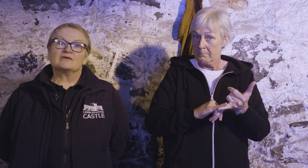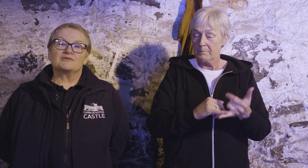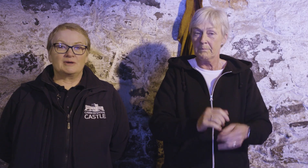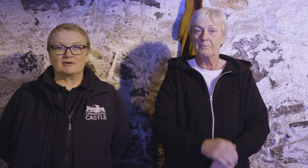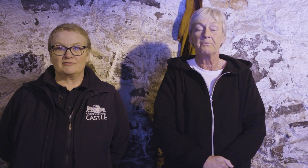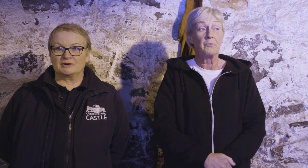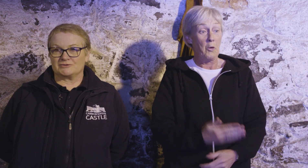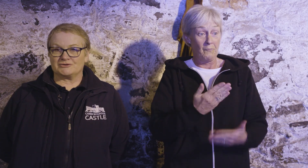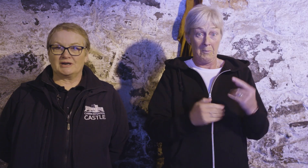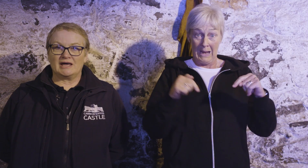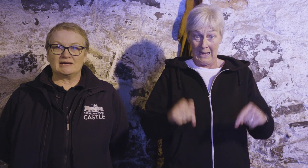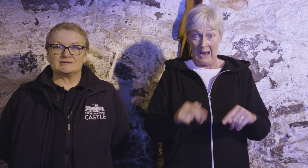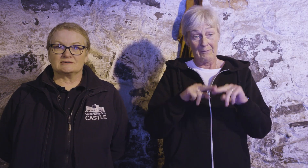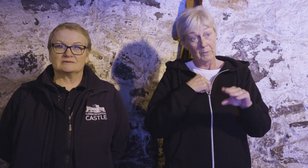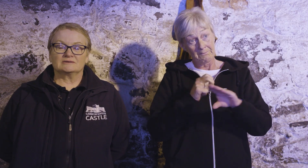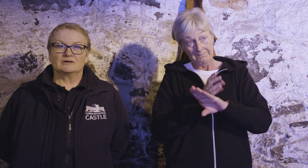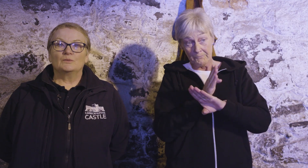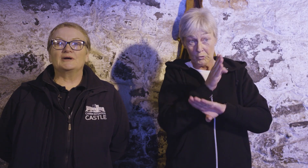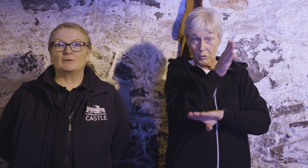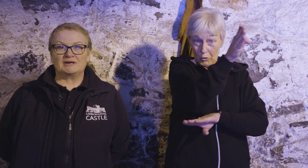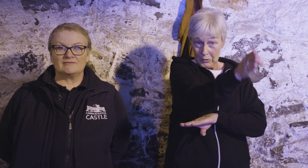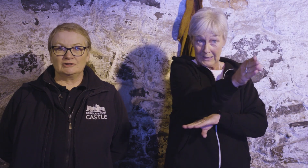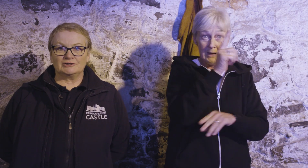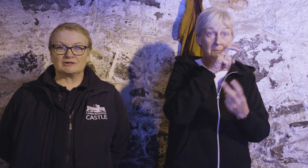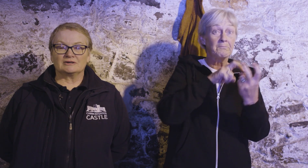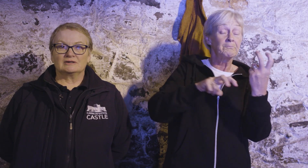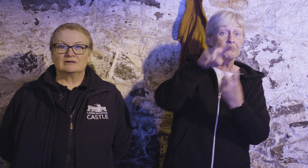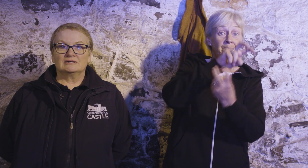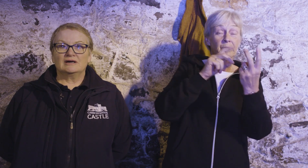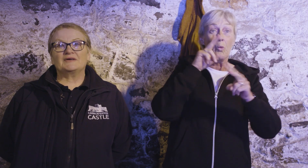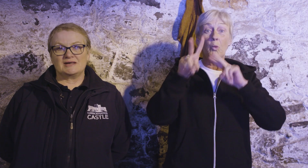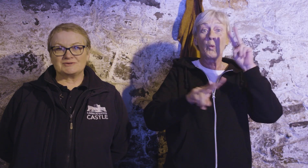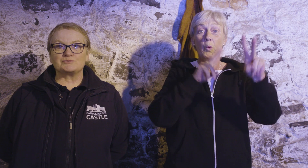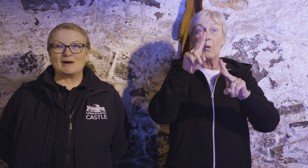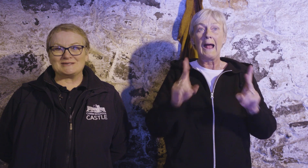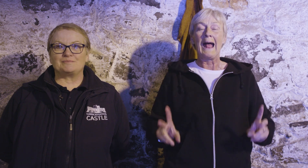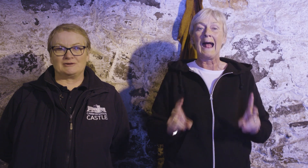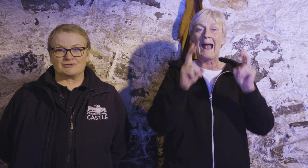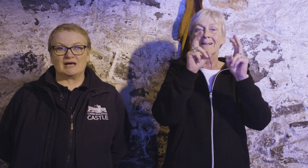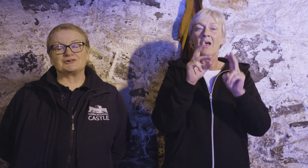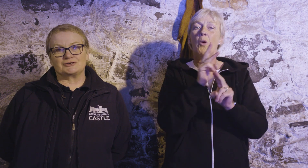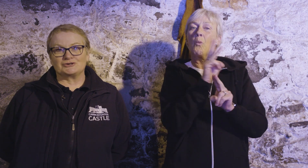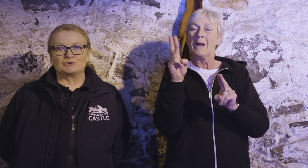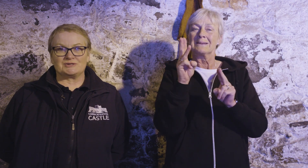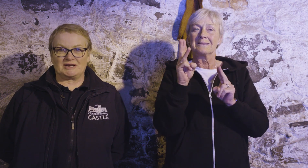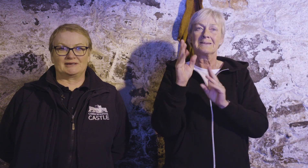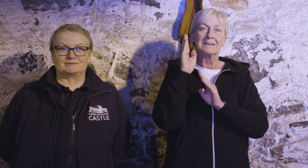From here, if we go straight ahead, we can go out and have a look at the castle's west battery and our two oldest cannon.